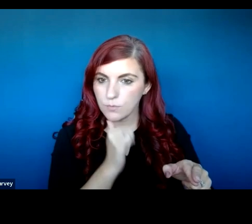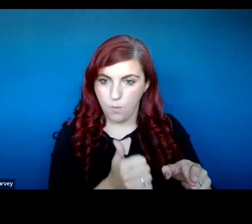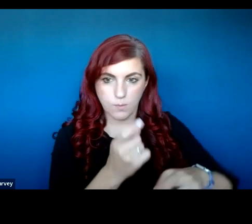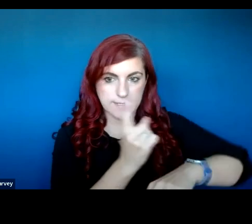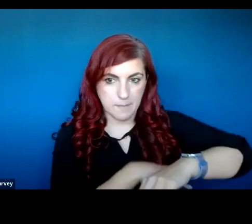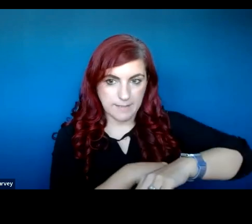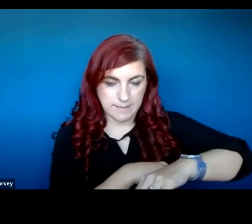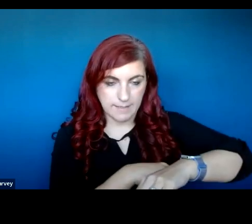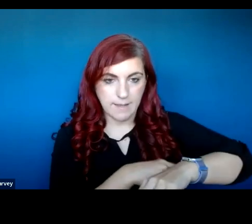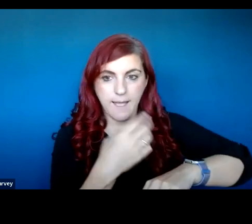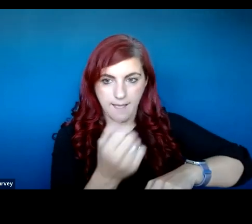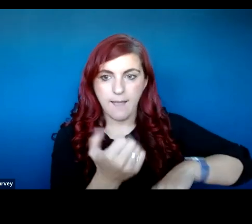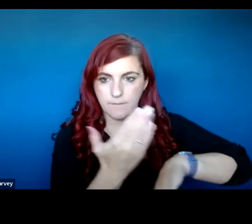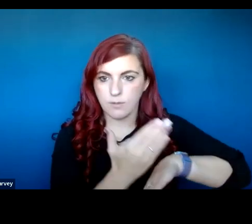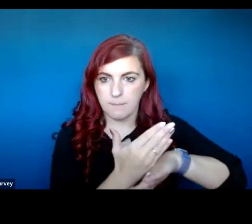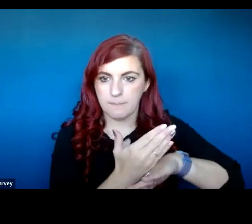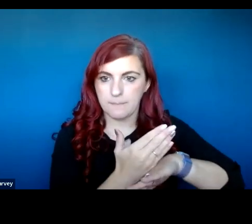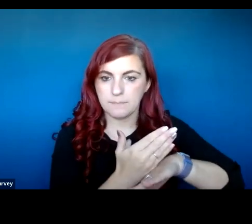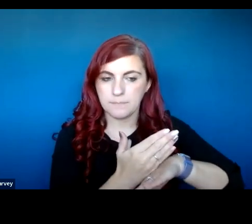have a disability, were in employment.